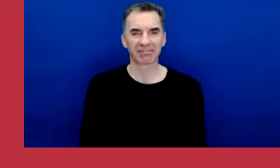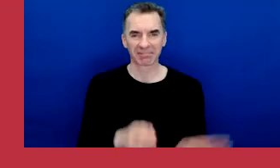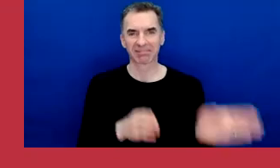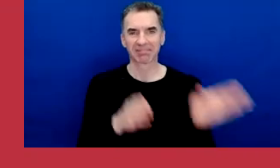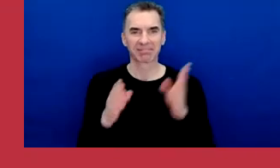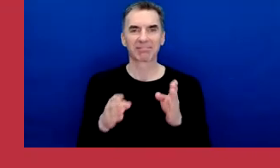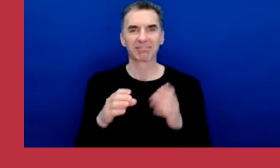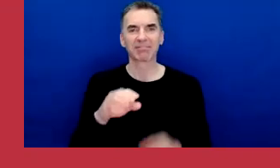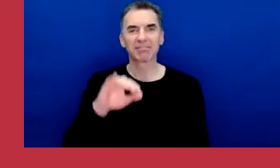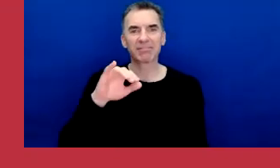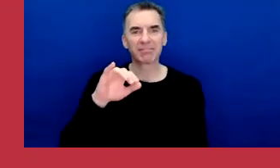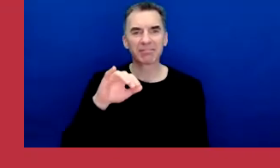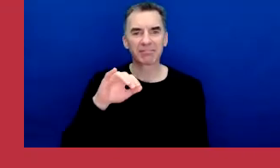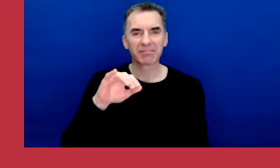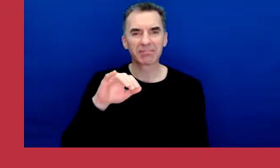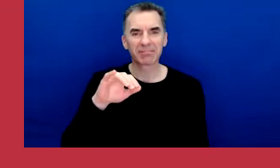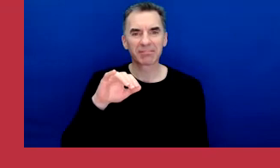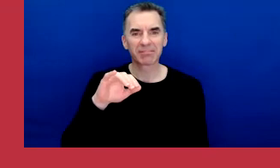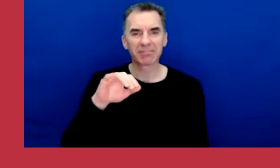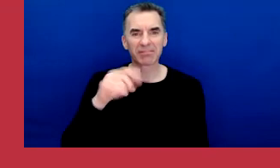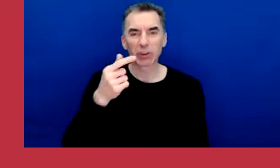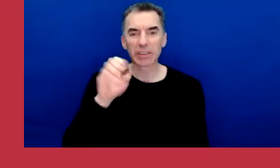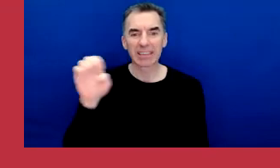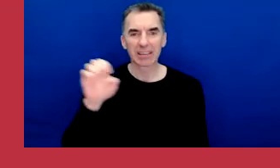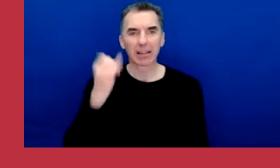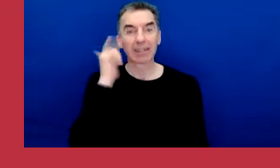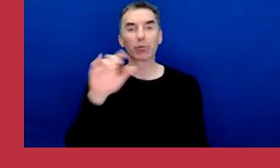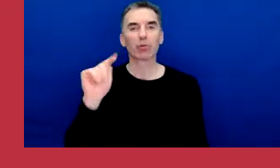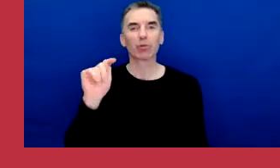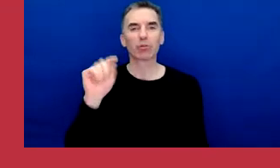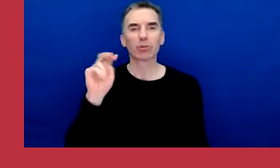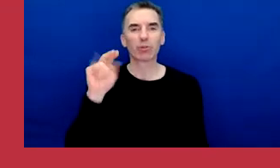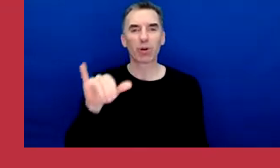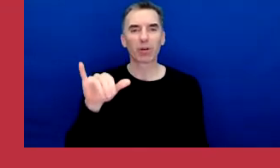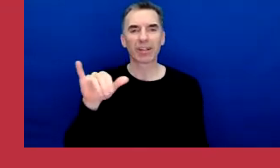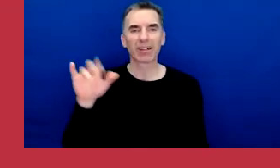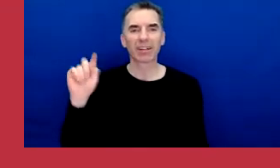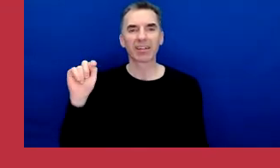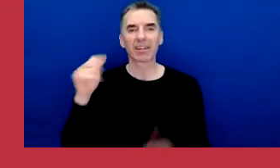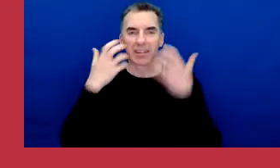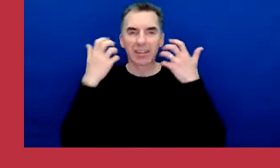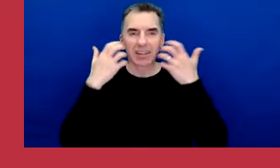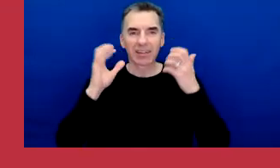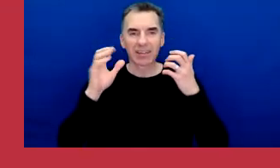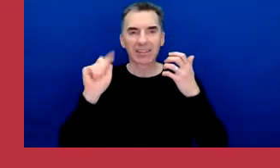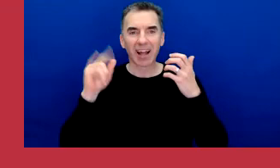is G because he's like, Tony, the tiger He's great. All right, here we go.